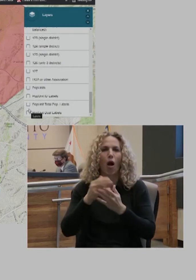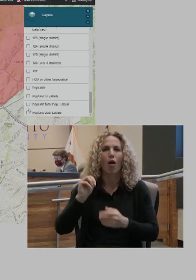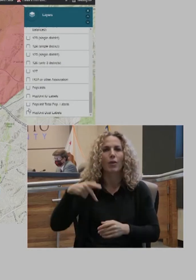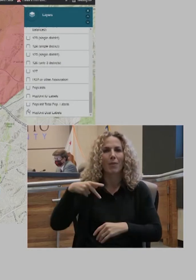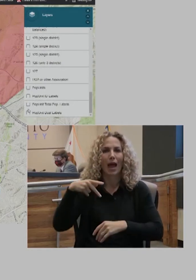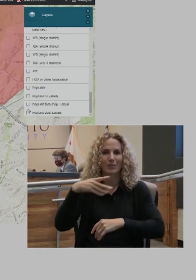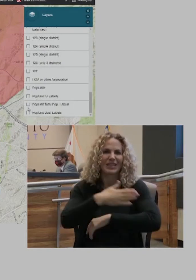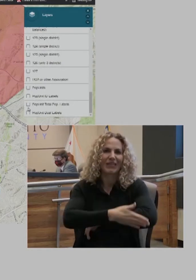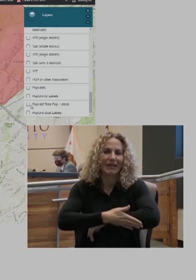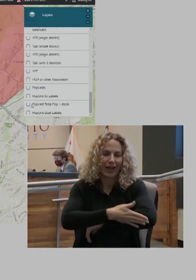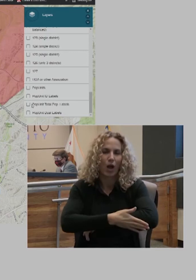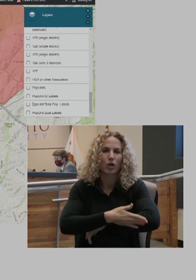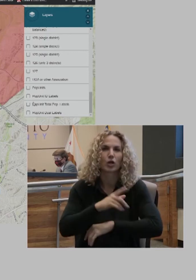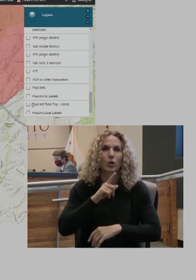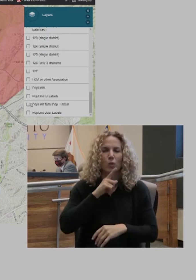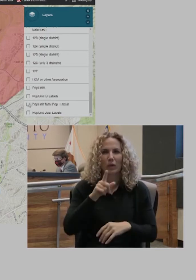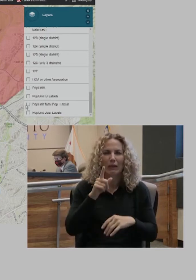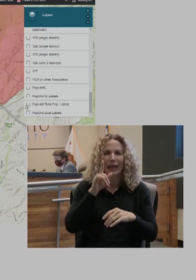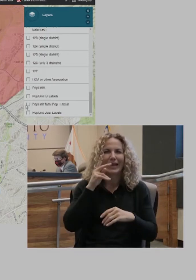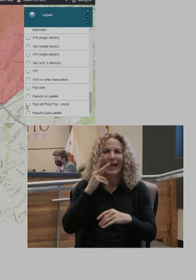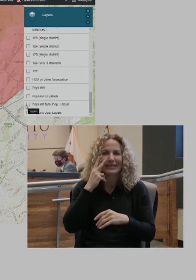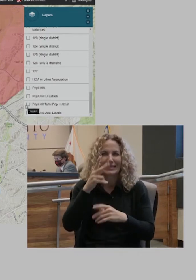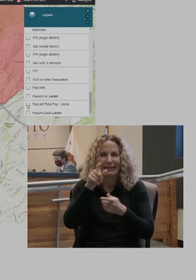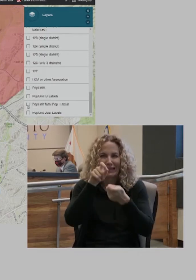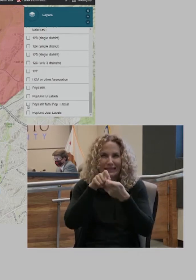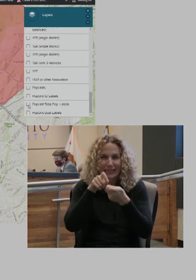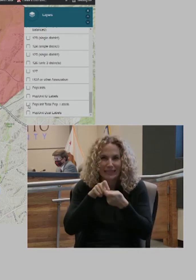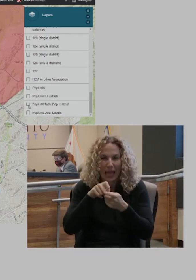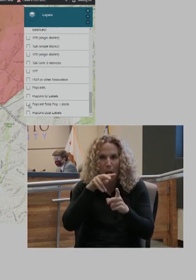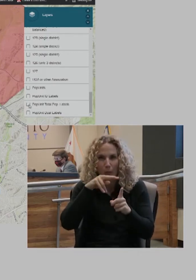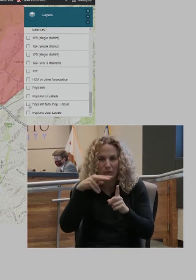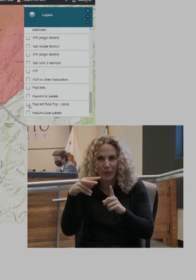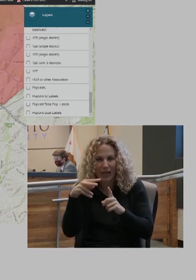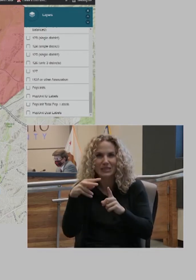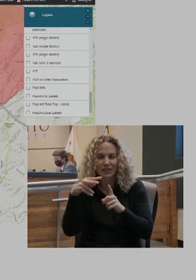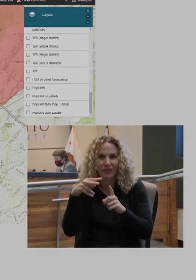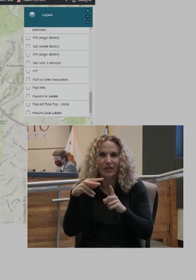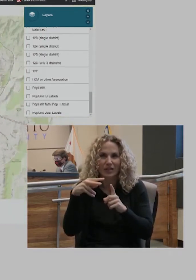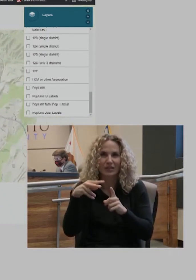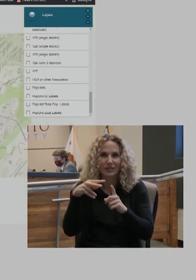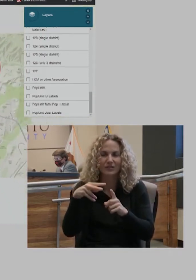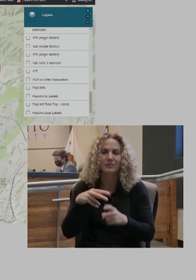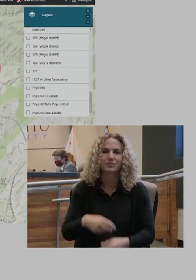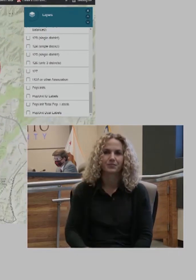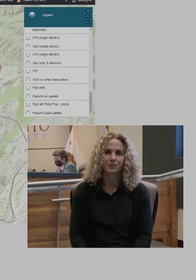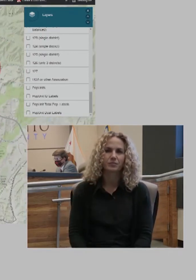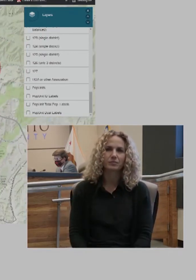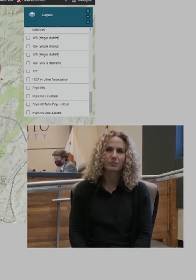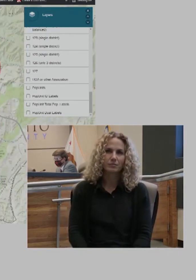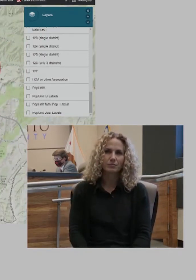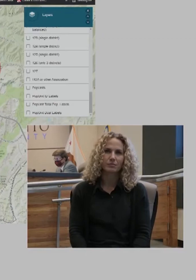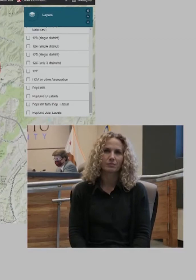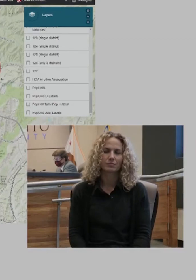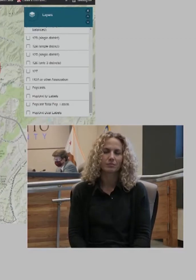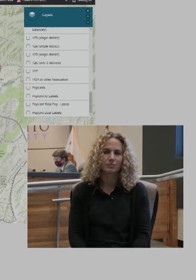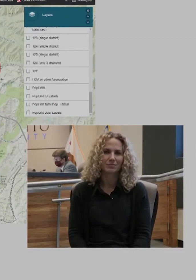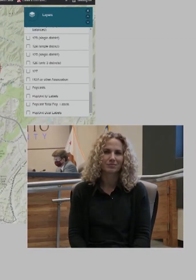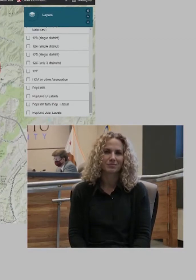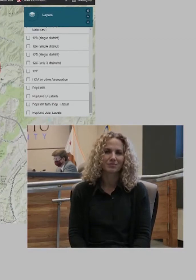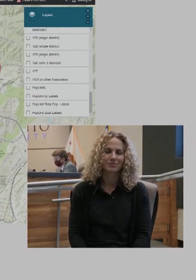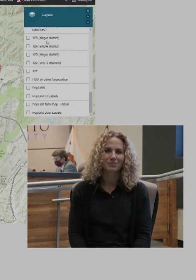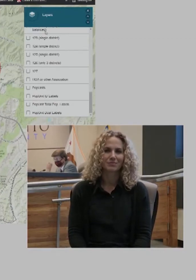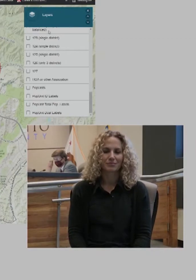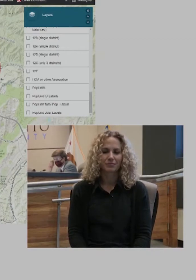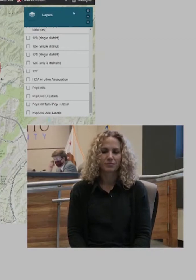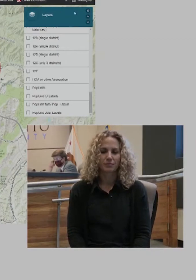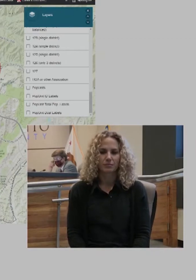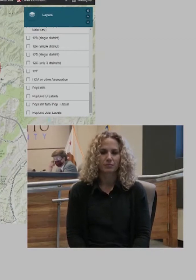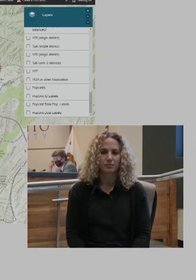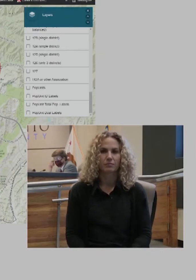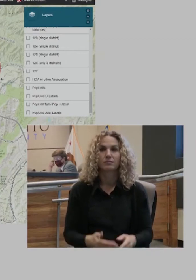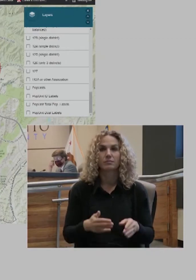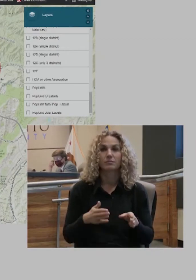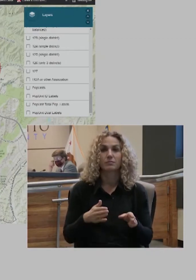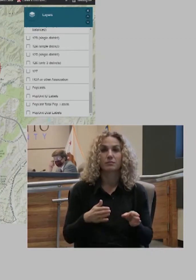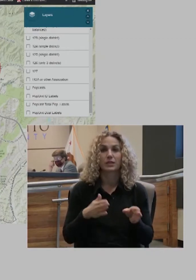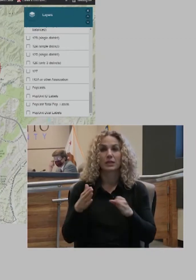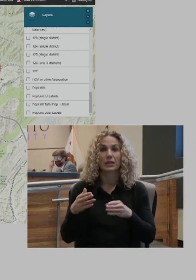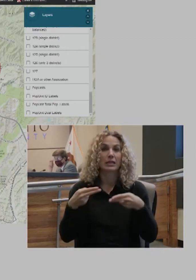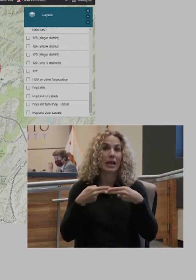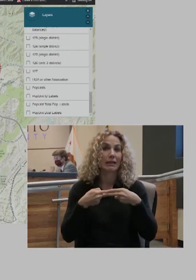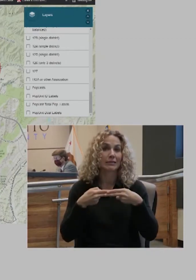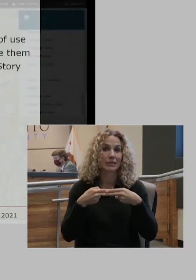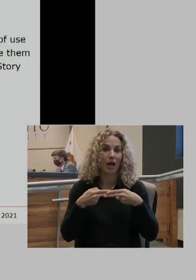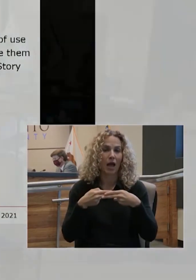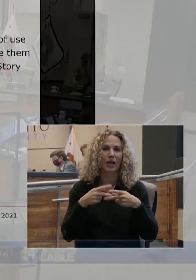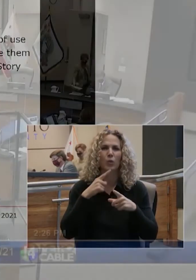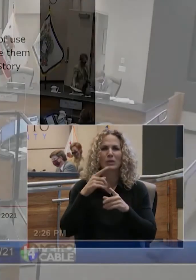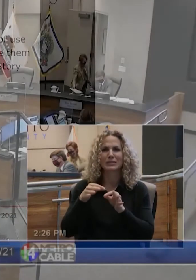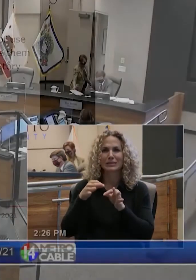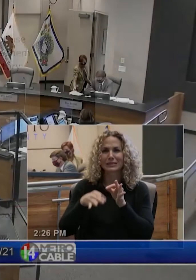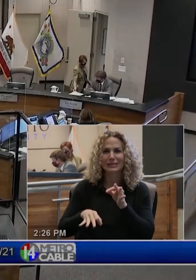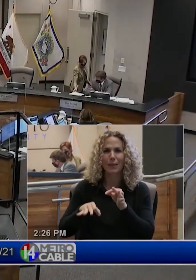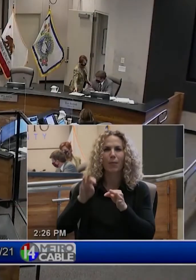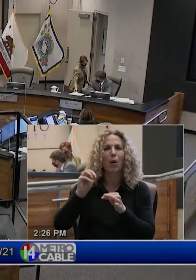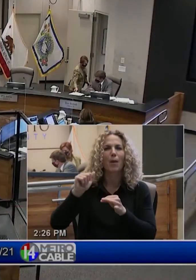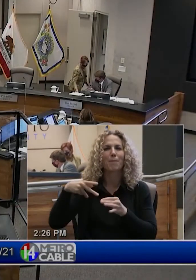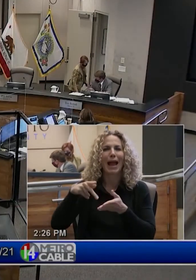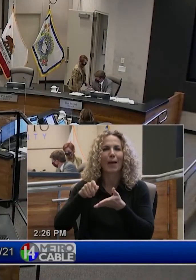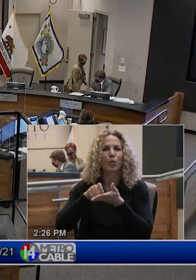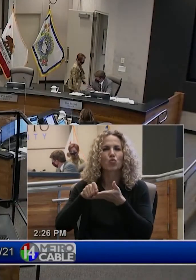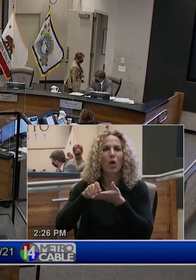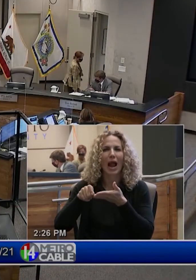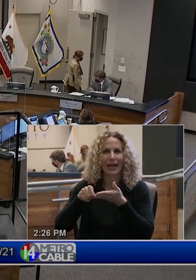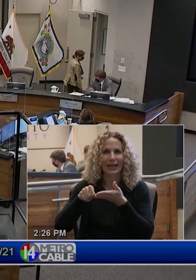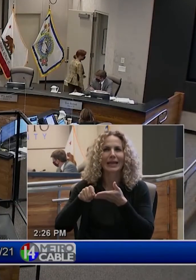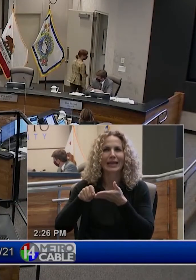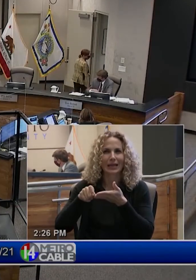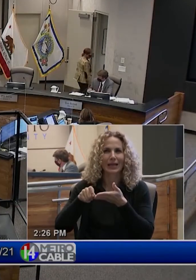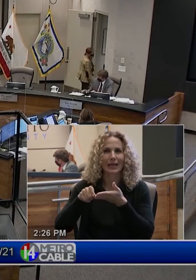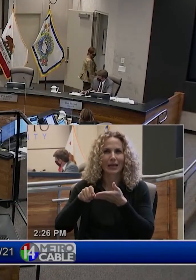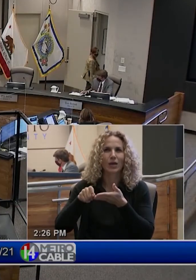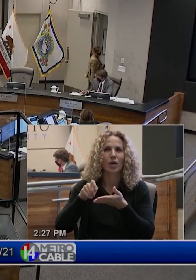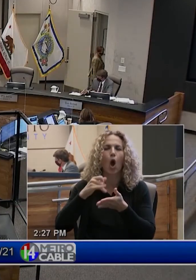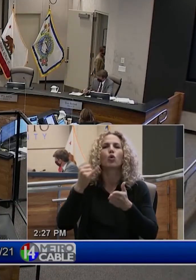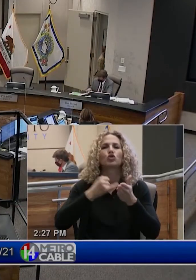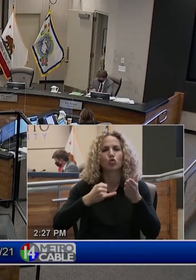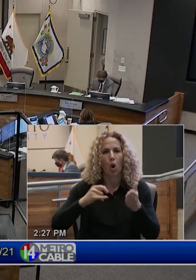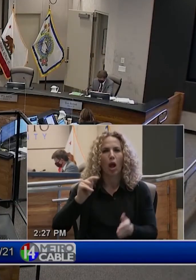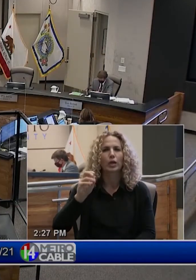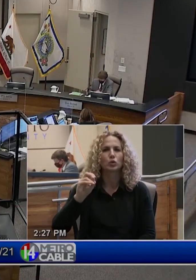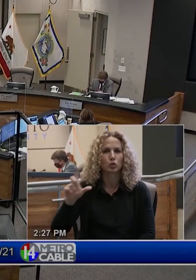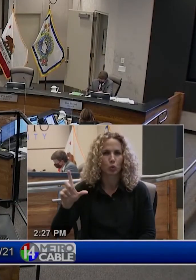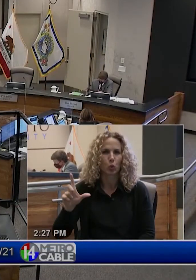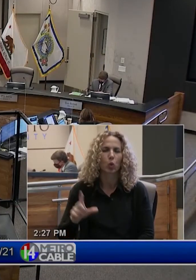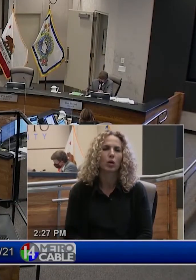AND THIS THE BEST WAY TO GET THAT DETAILED PERSPECTIVE.